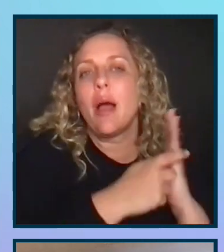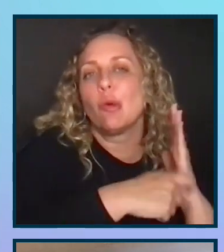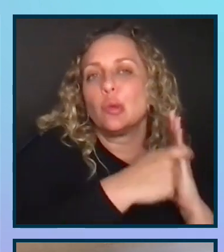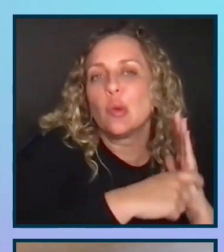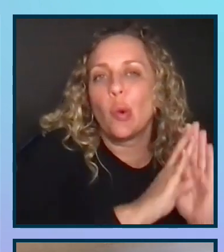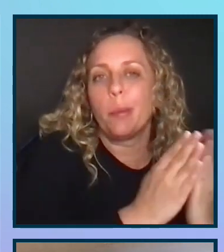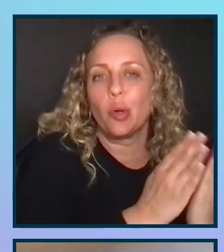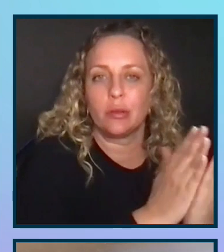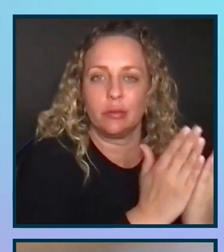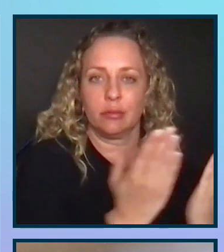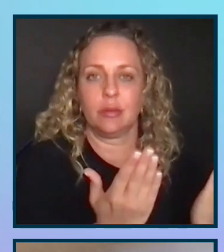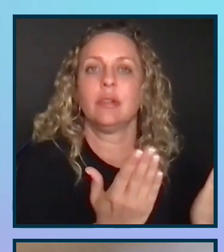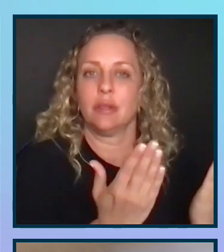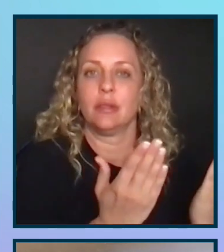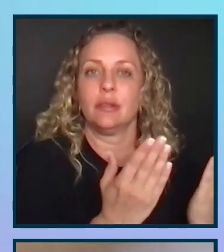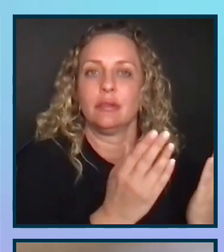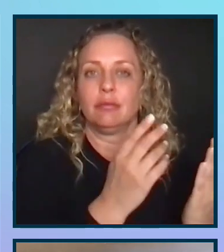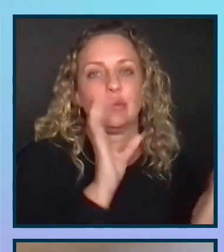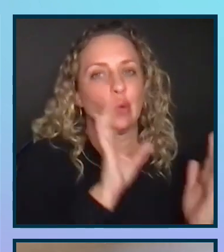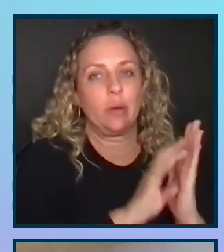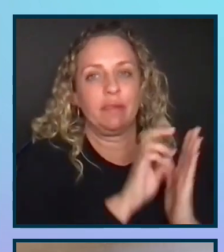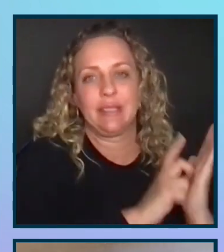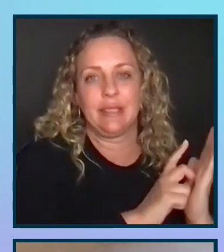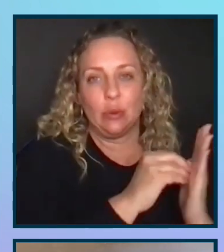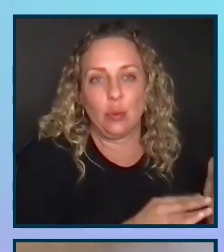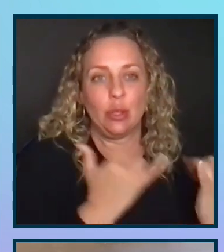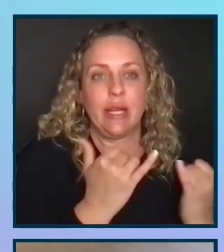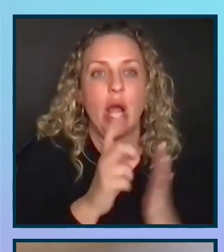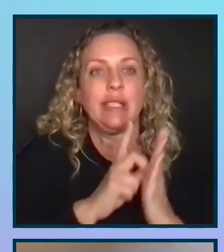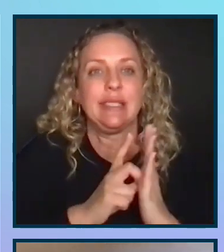graphic design students are now design interiors,